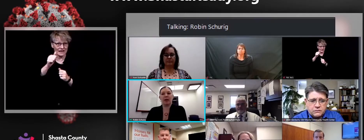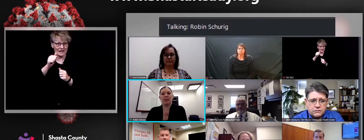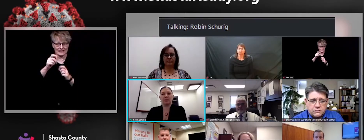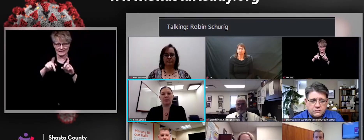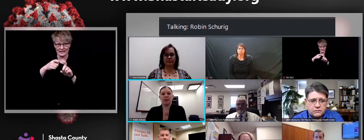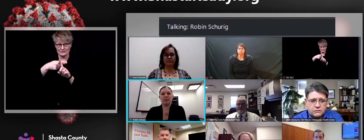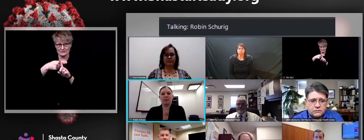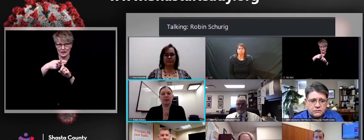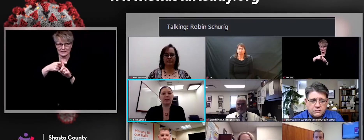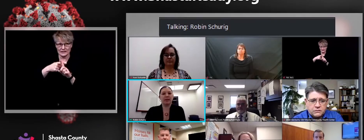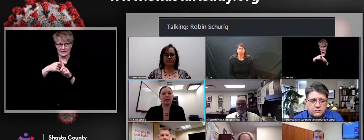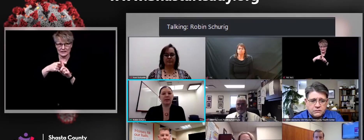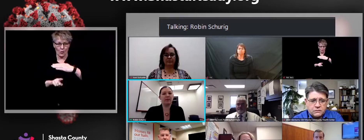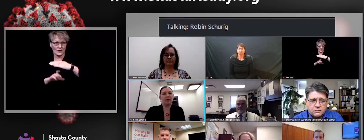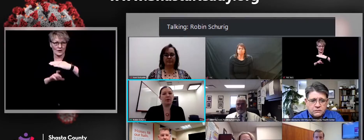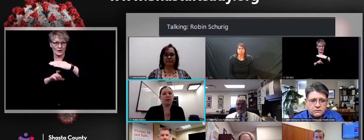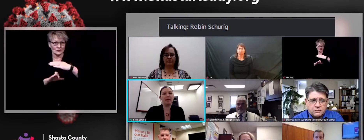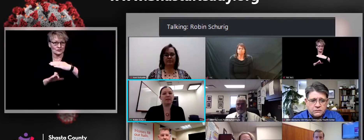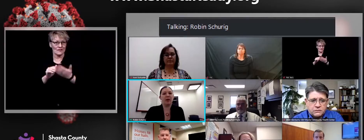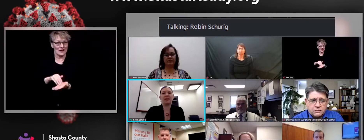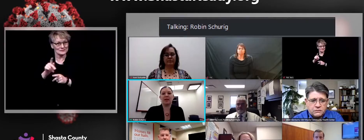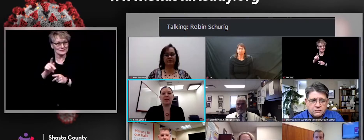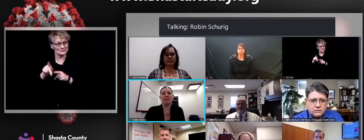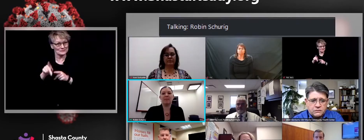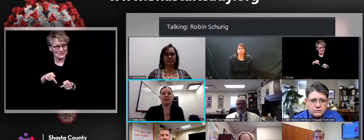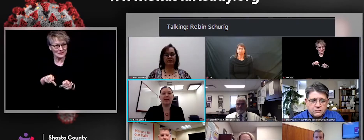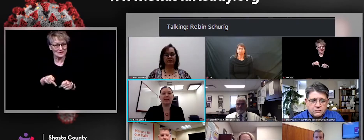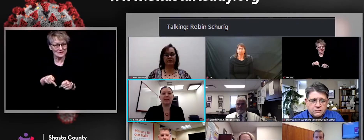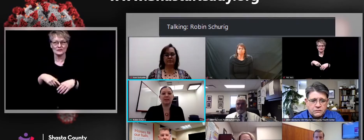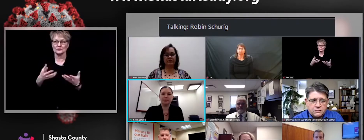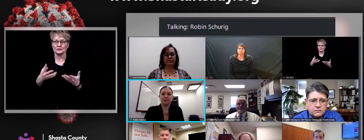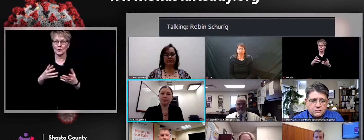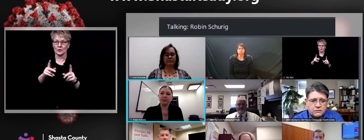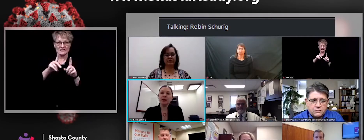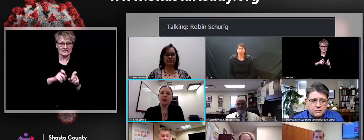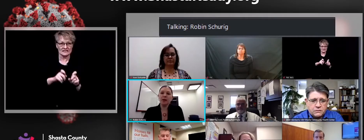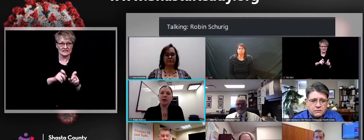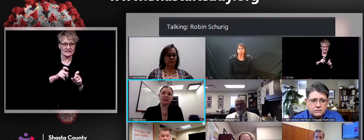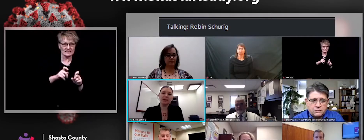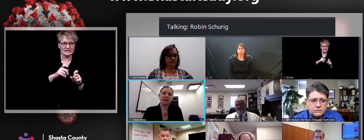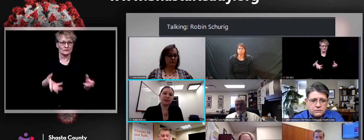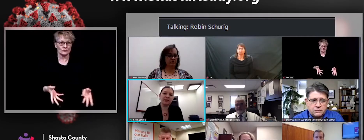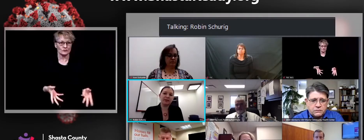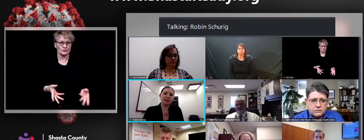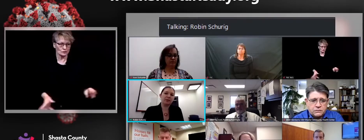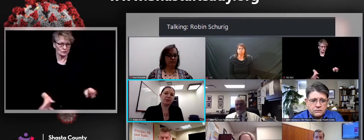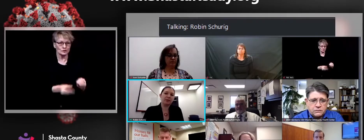down this week because our testing volume is about the same as the States. Our test positivity also